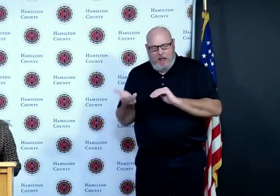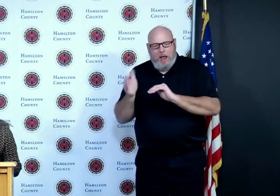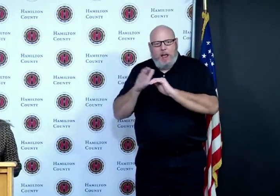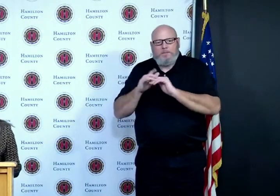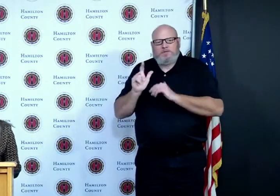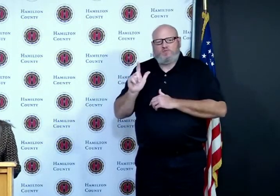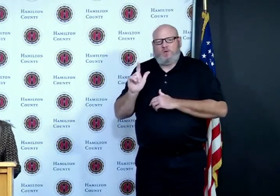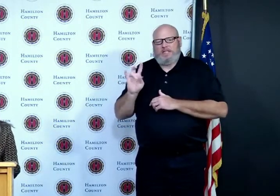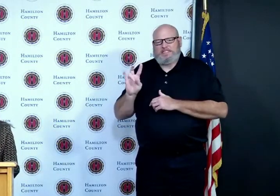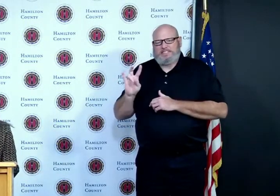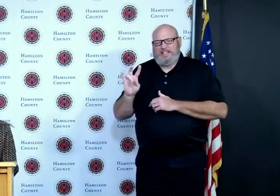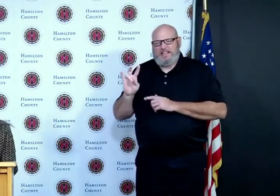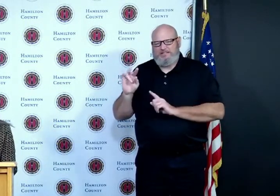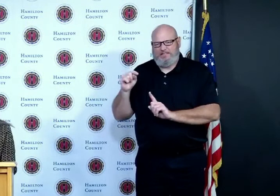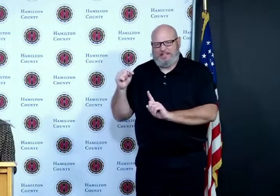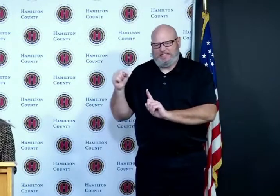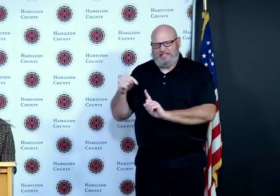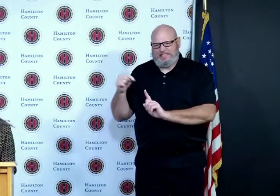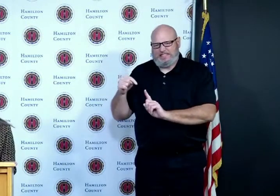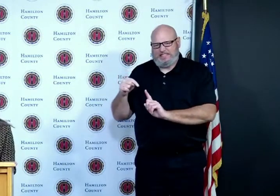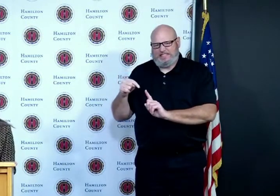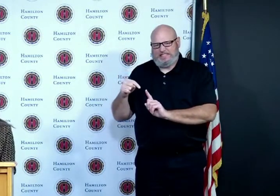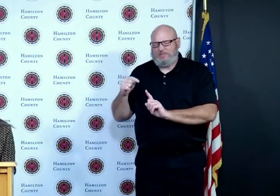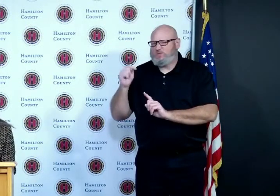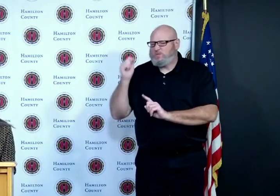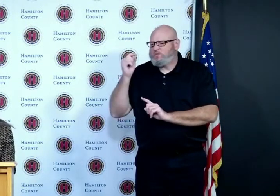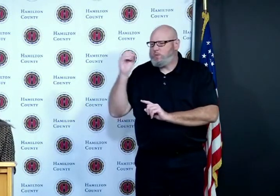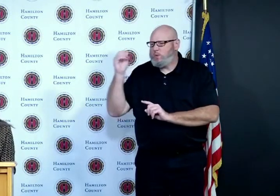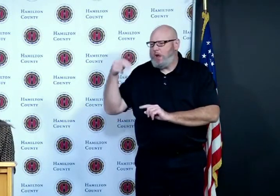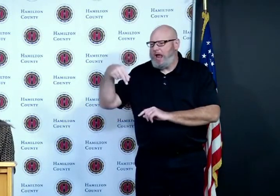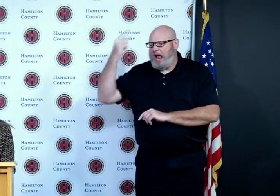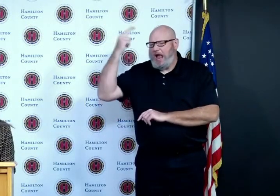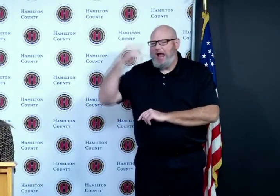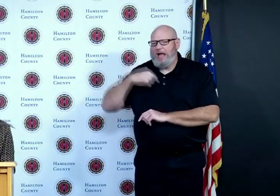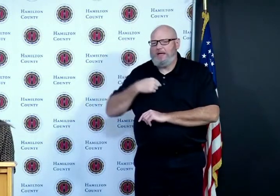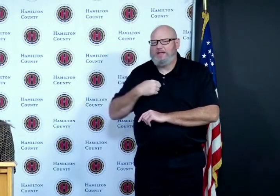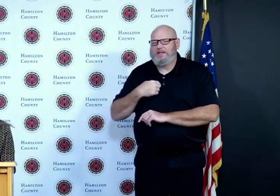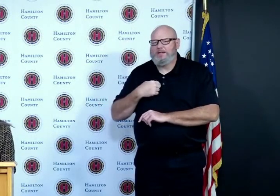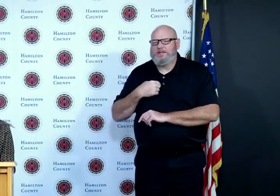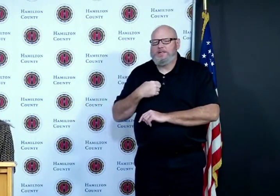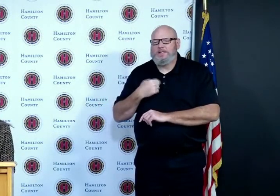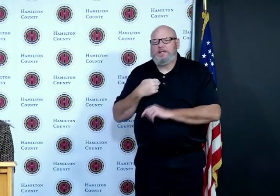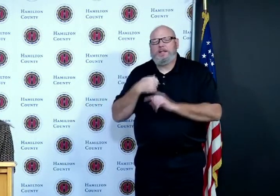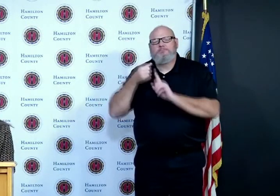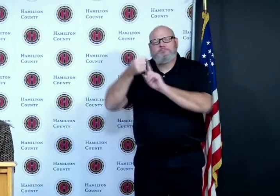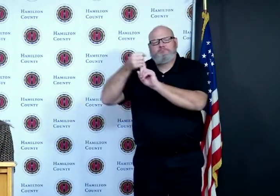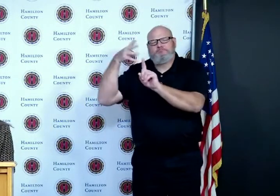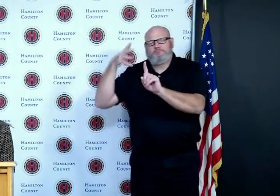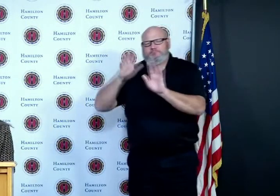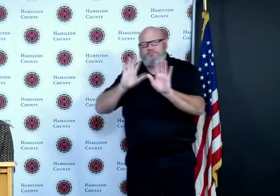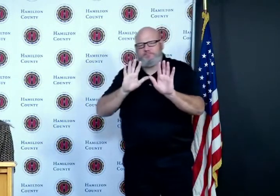I've got my list and to give that some perspective over the last few weeks